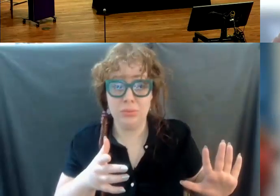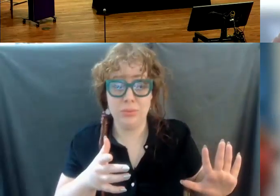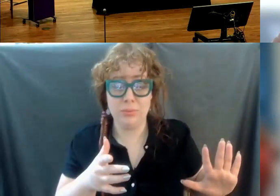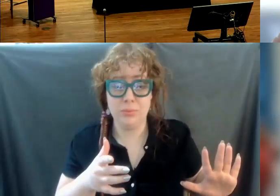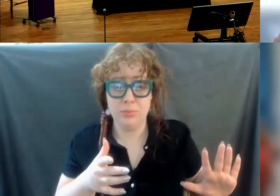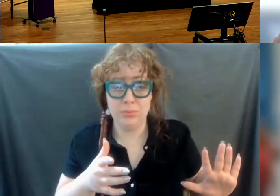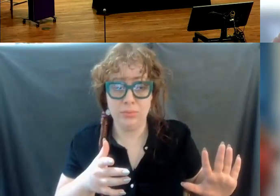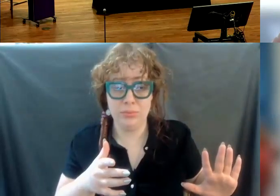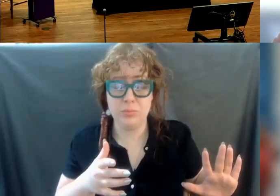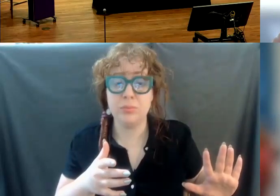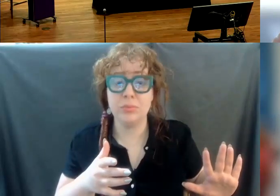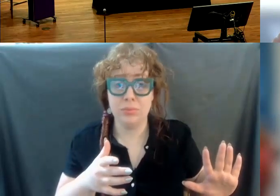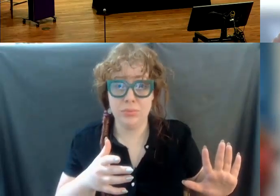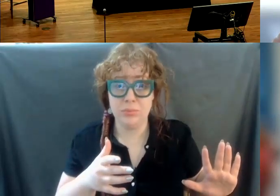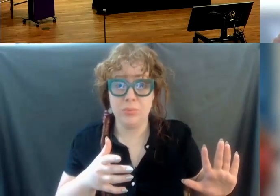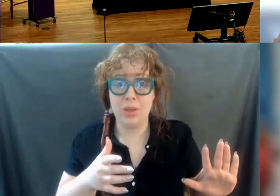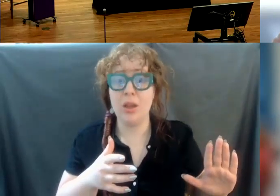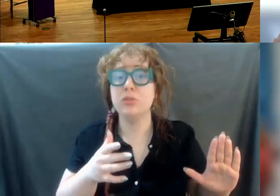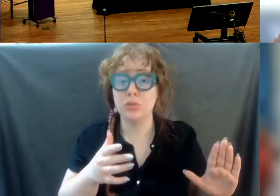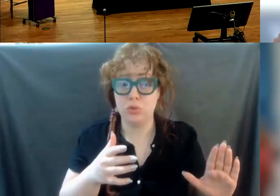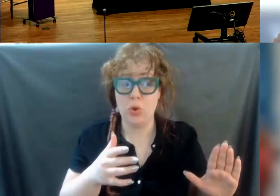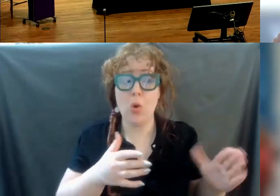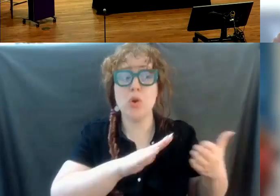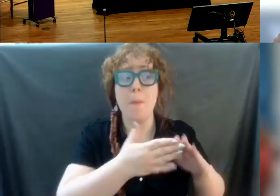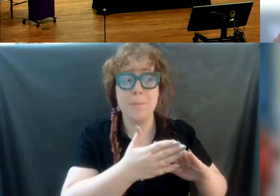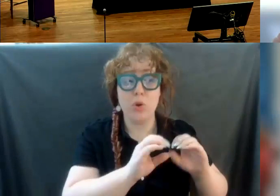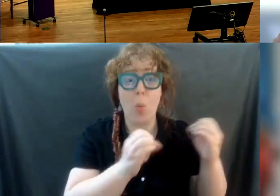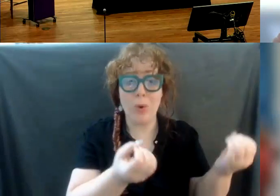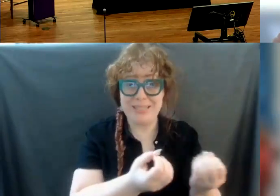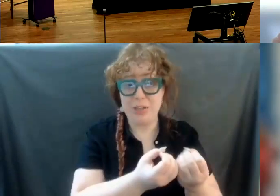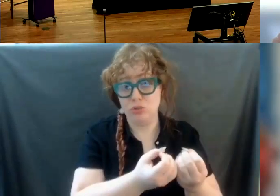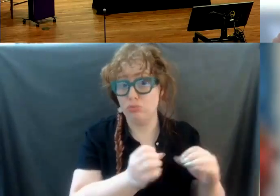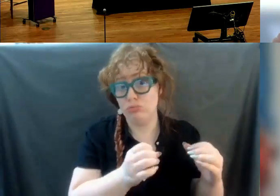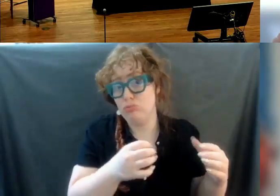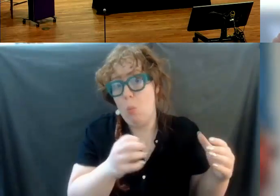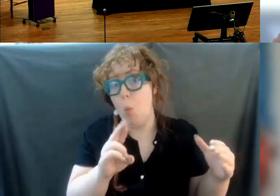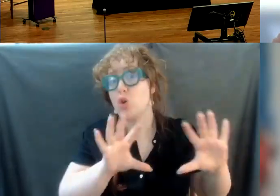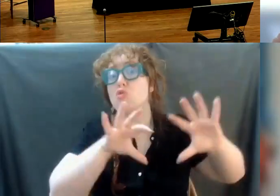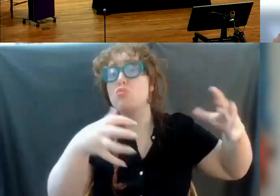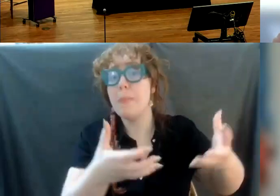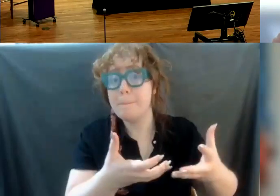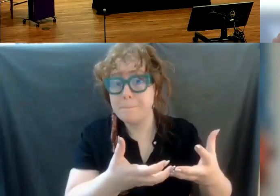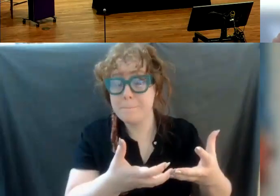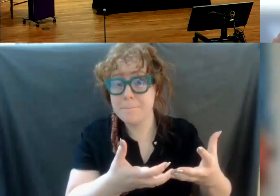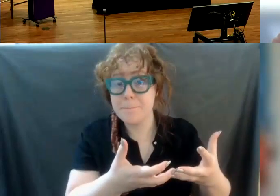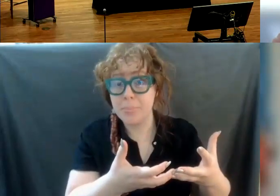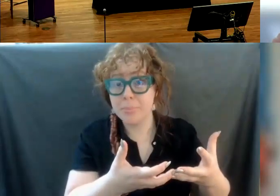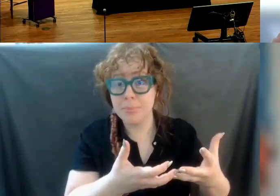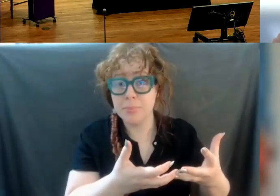as a community organization or a community group, what can they do to help support